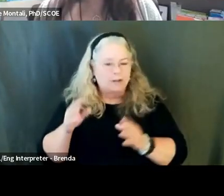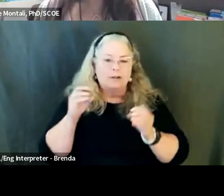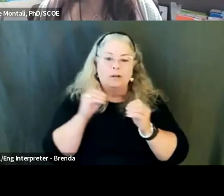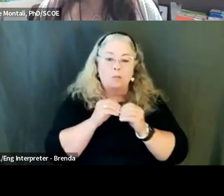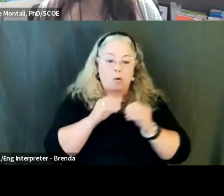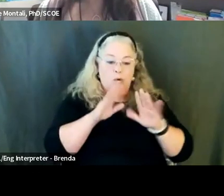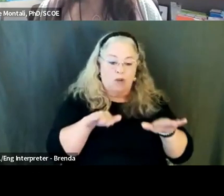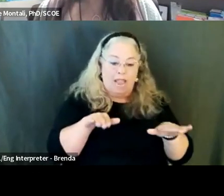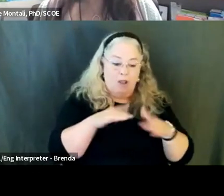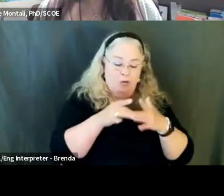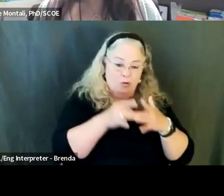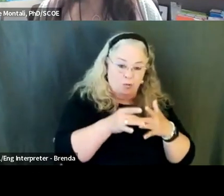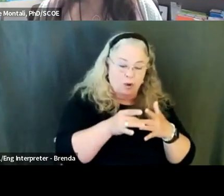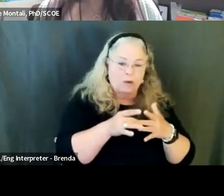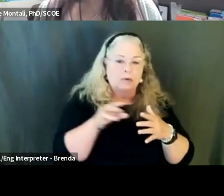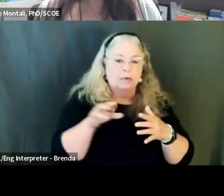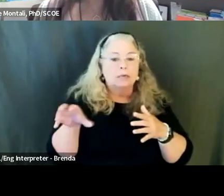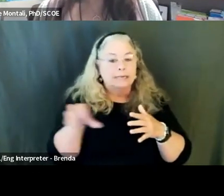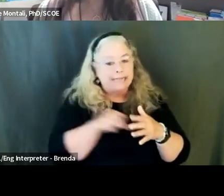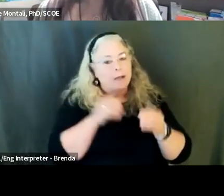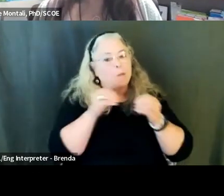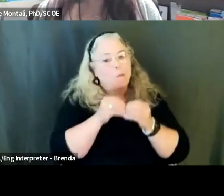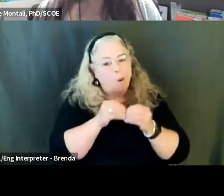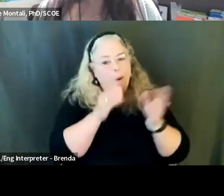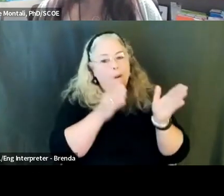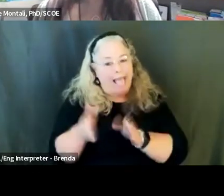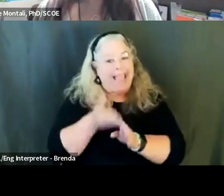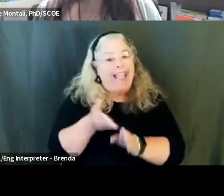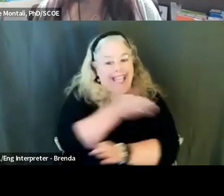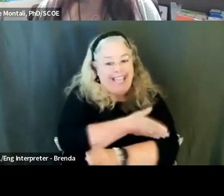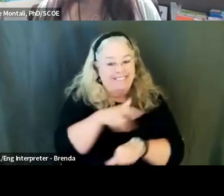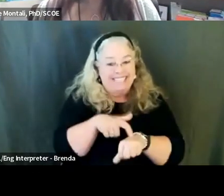direction which they want to go takes more planning ahead of time in order to pull this off.